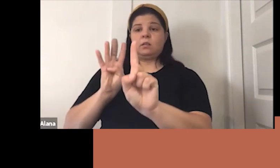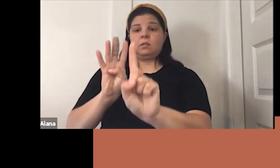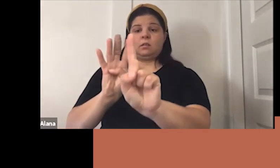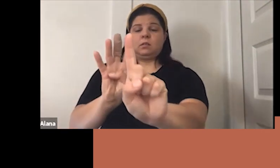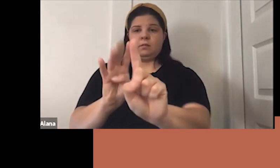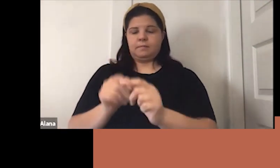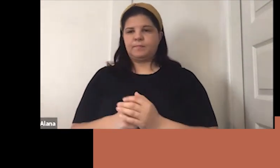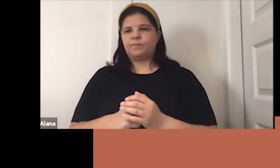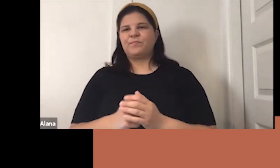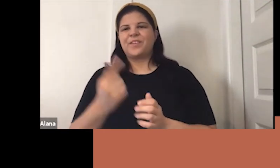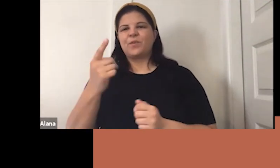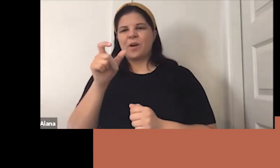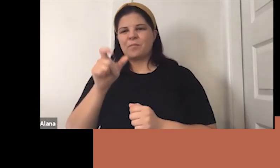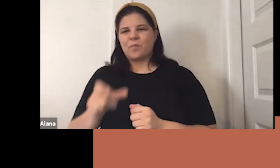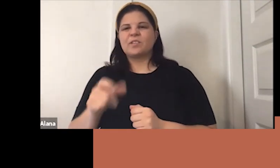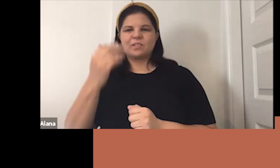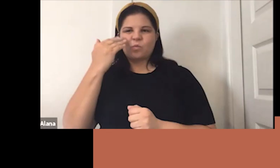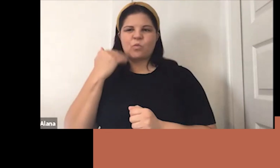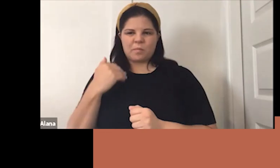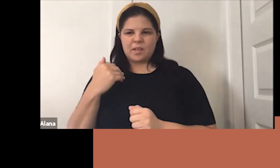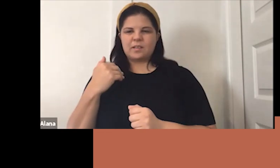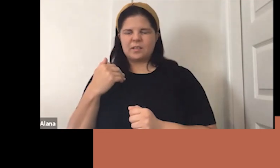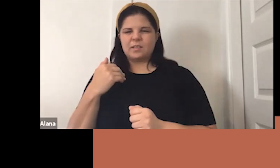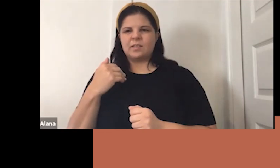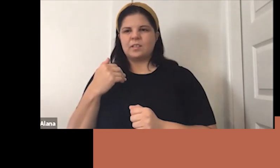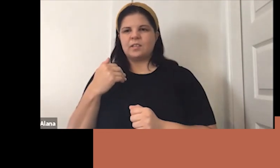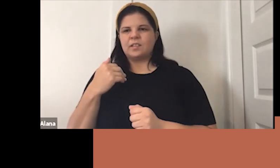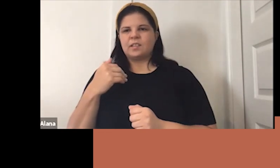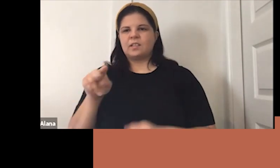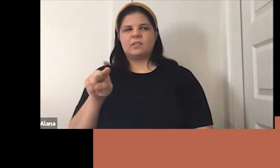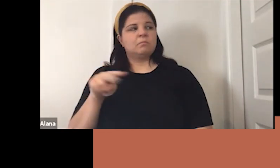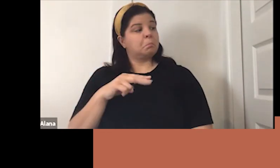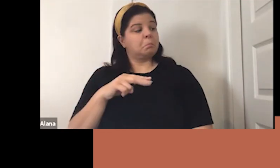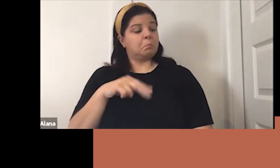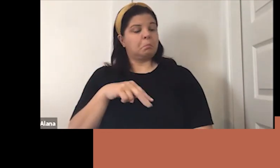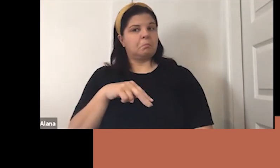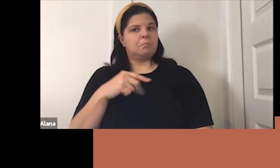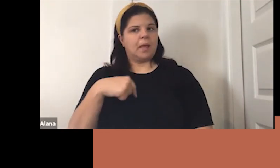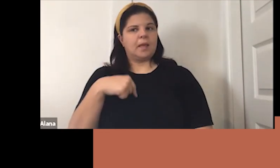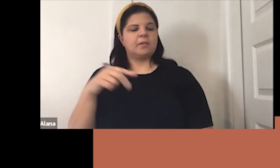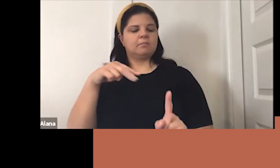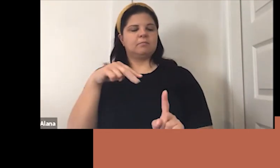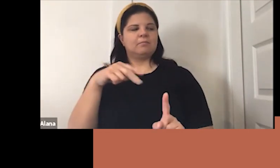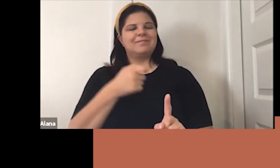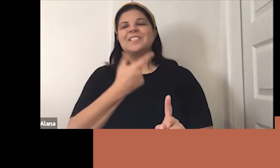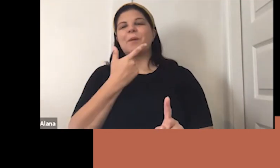One of them, a woman, looks across and down at me smiling.